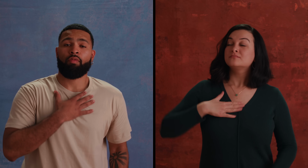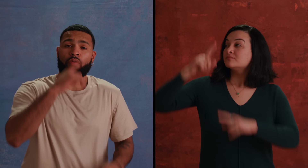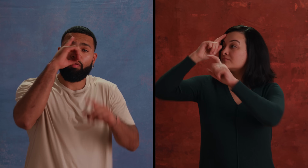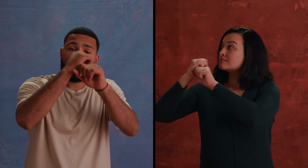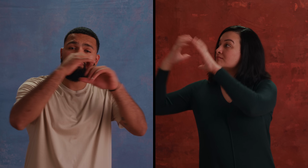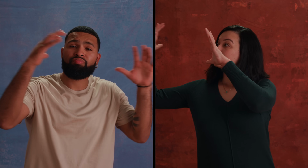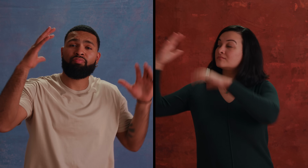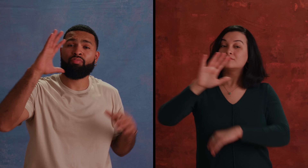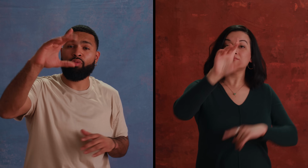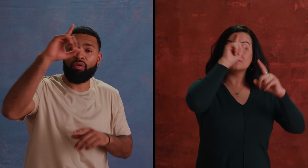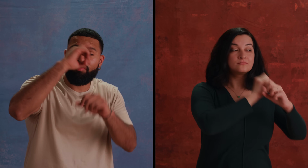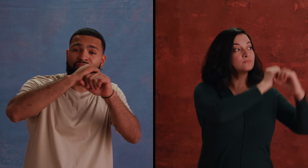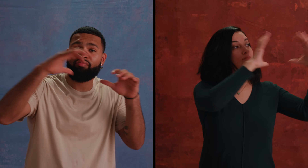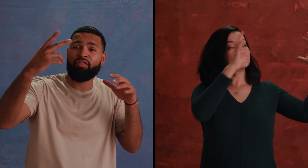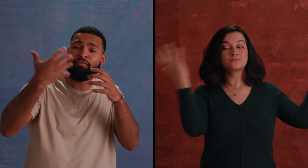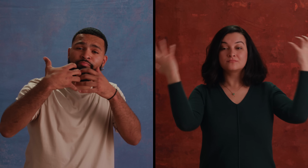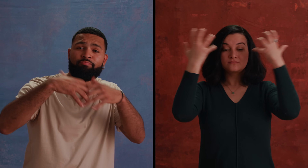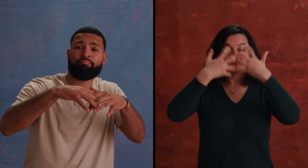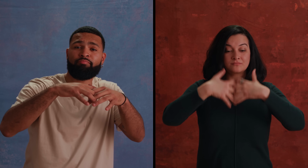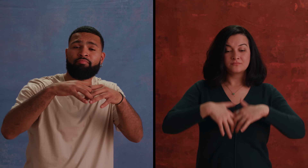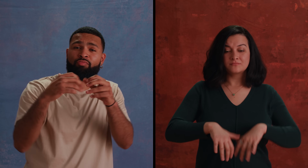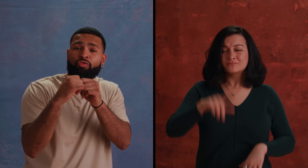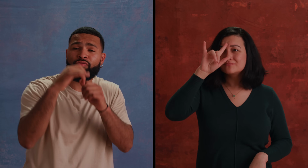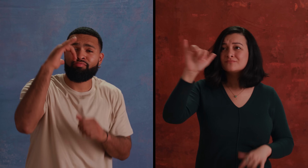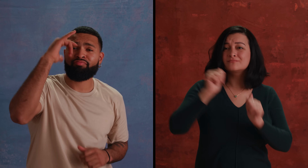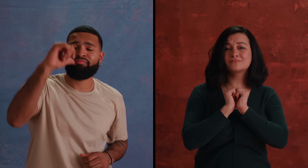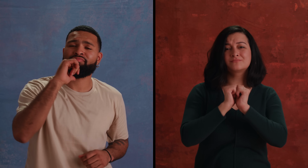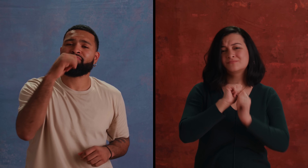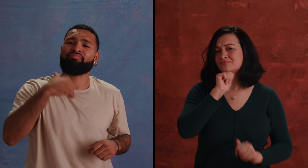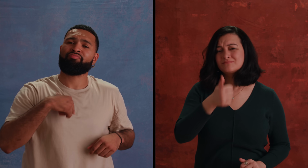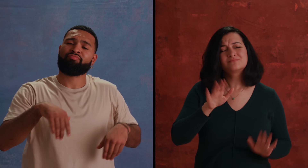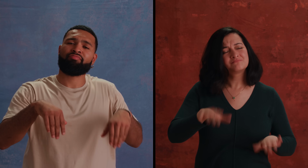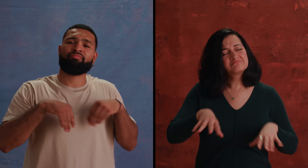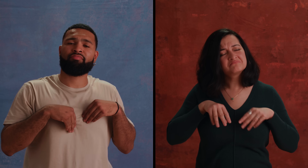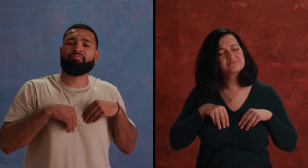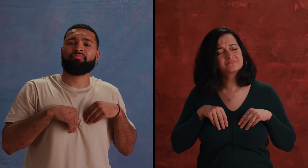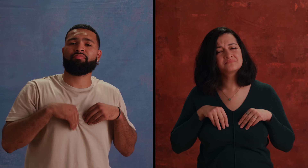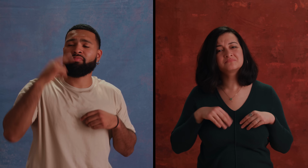I know you know we know you weren't down for forever and it’s fine